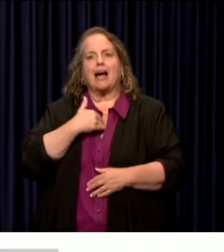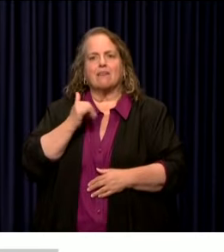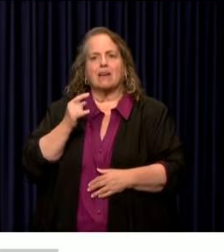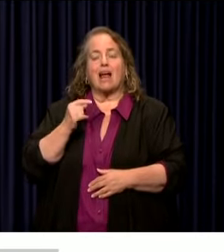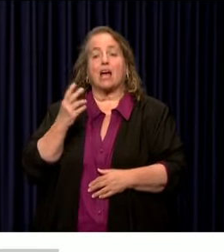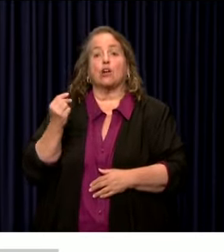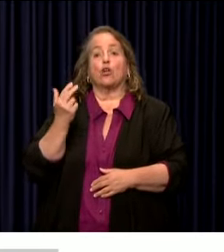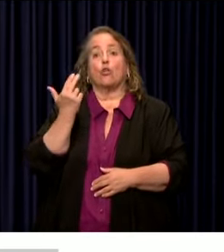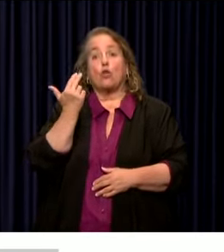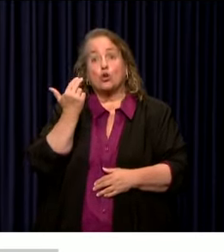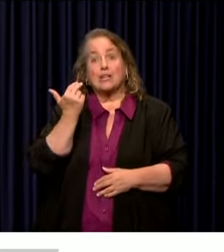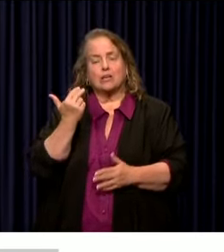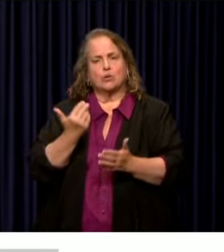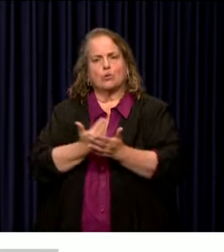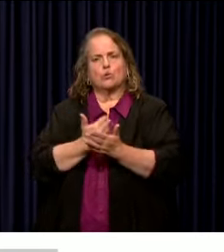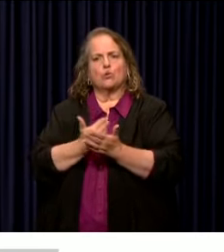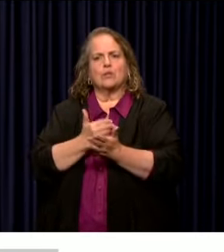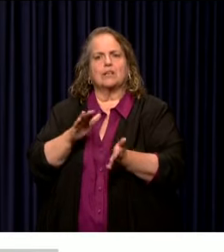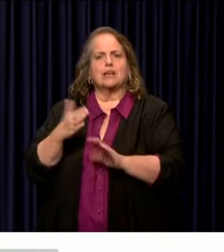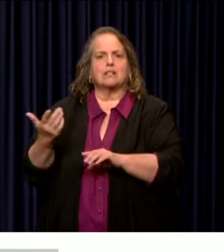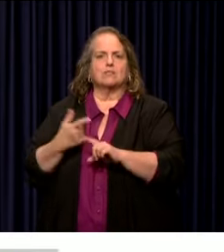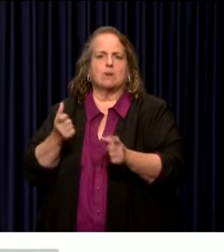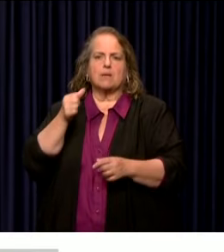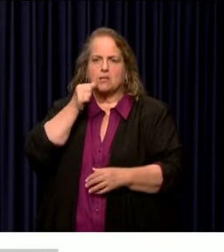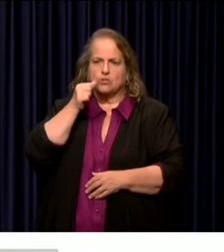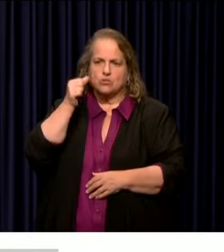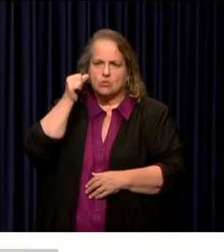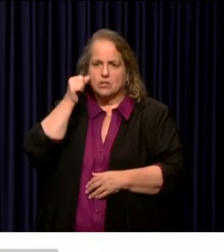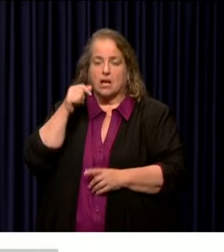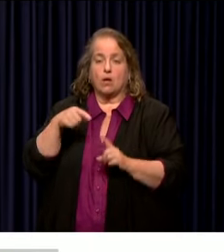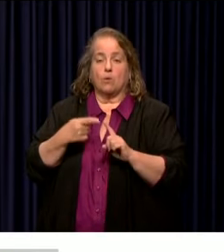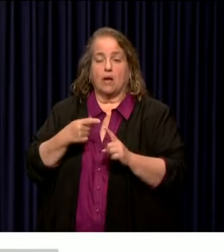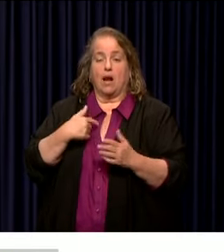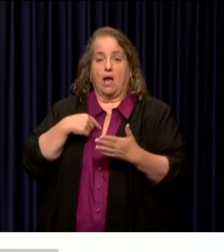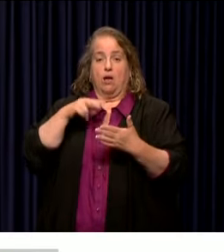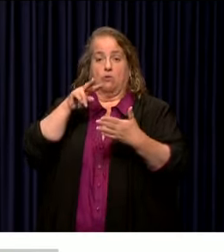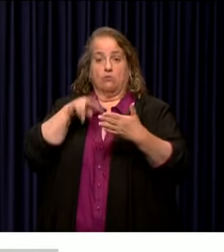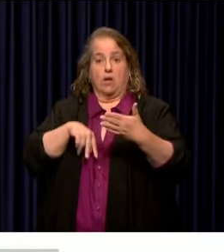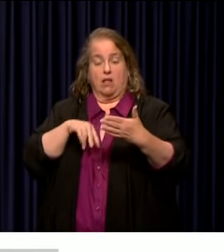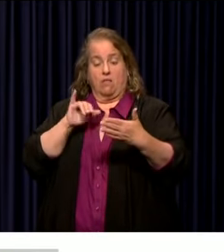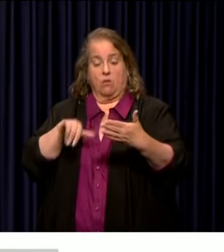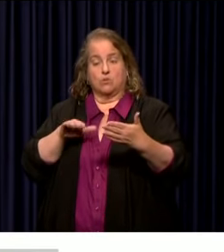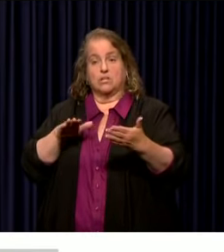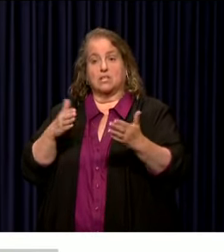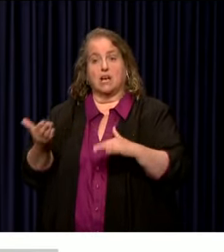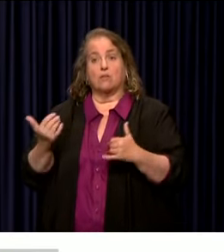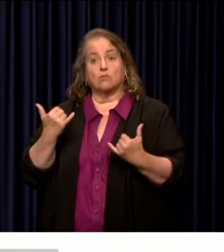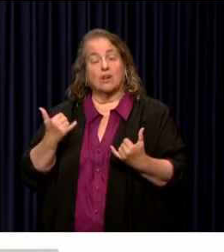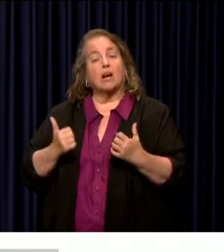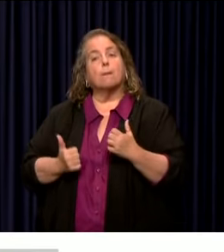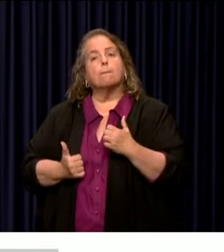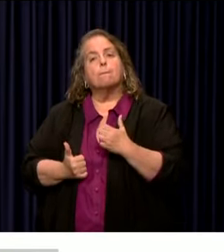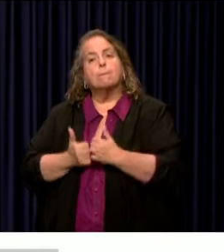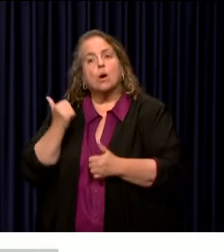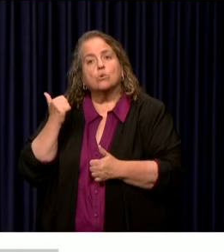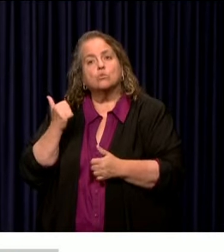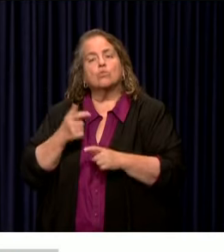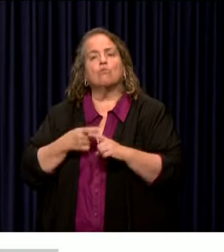VULNERABLE. ABILITY TO SOCIALLY DISTANCE AND FOLLOW CENTERS FOR DISEASE CONTROL AND PREVENTION GUIDELINES ON LARGE GATHERINGS.